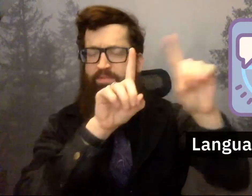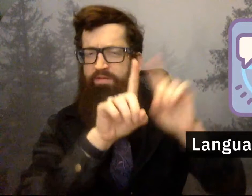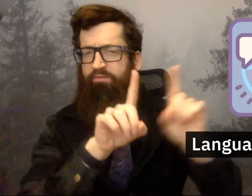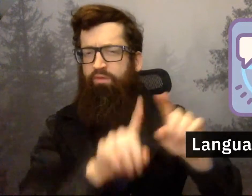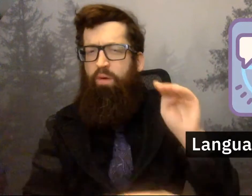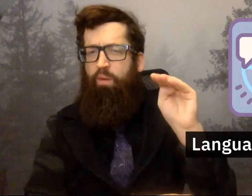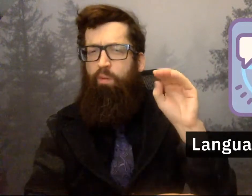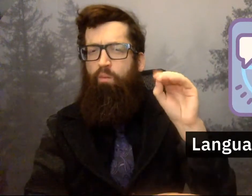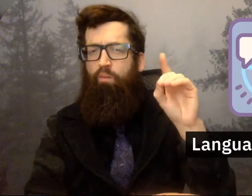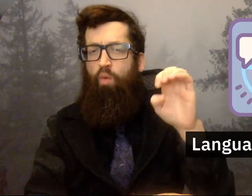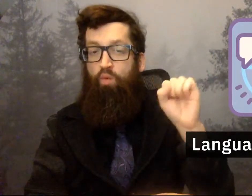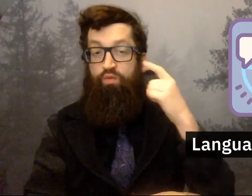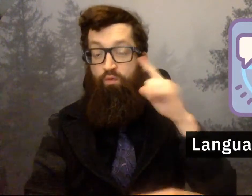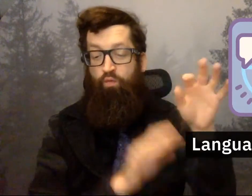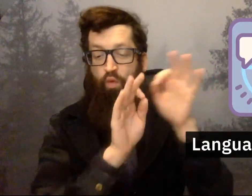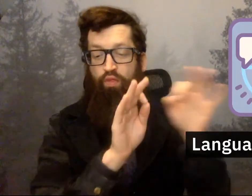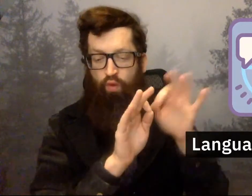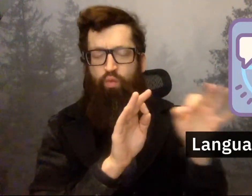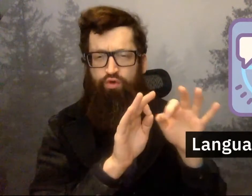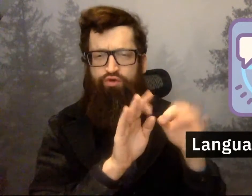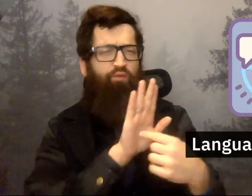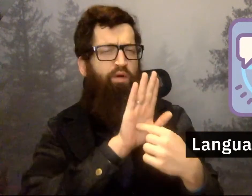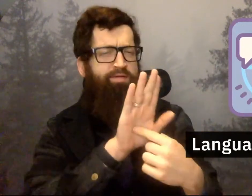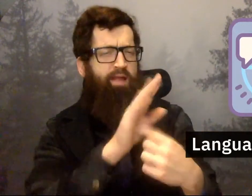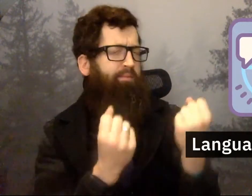There are several different modes for languages.